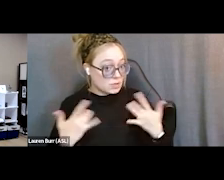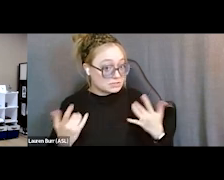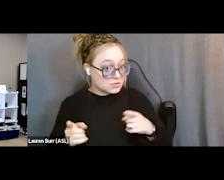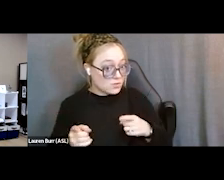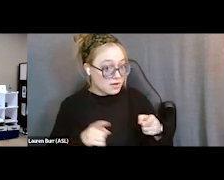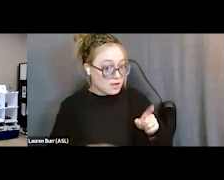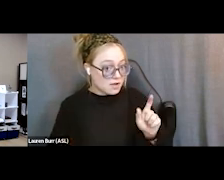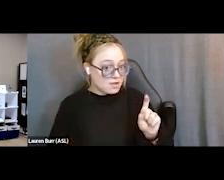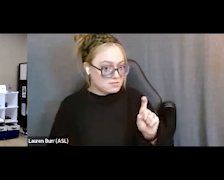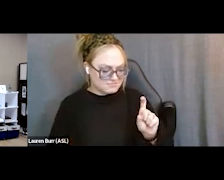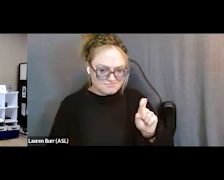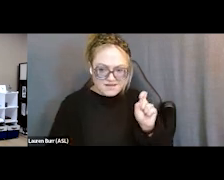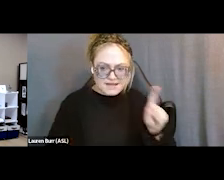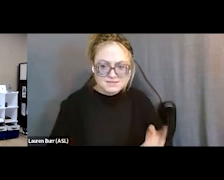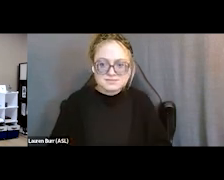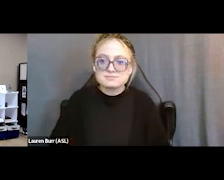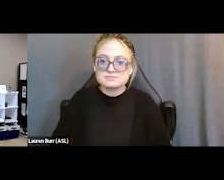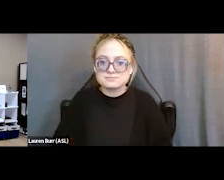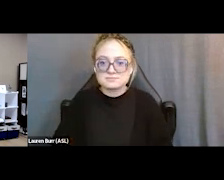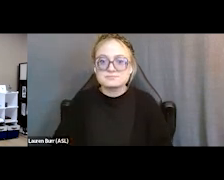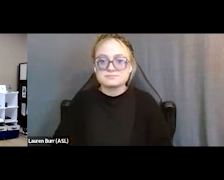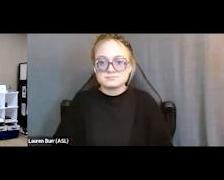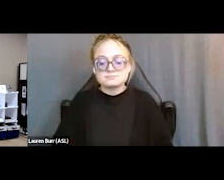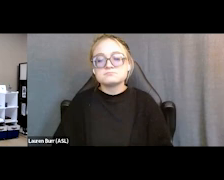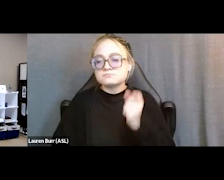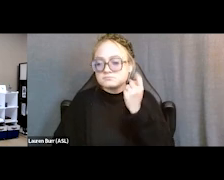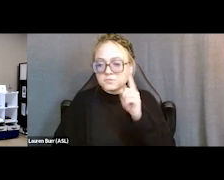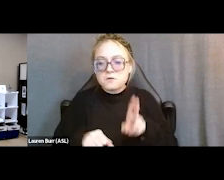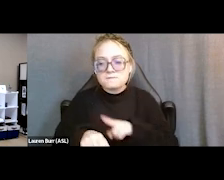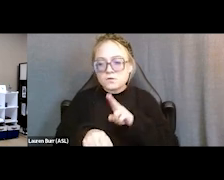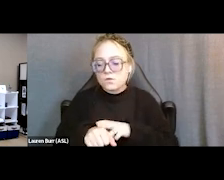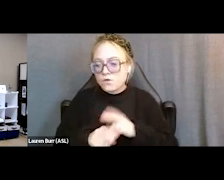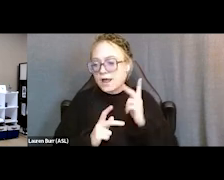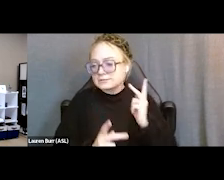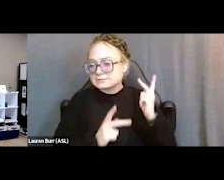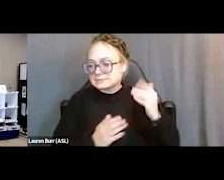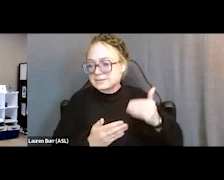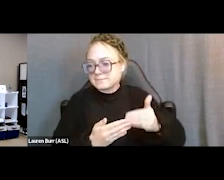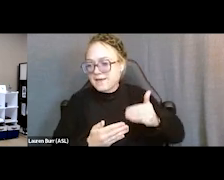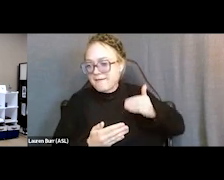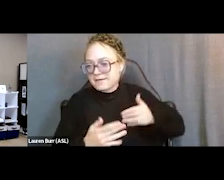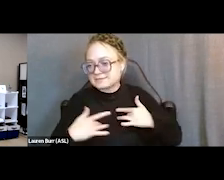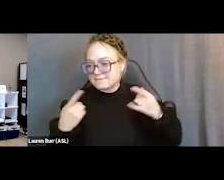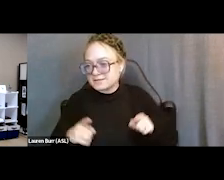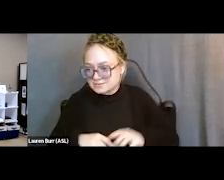Given past events, "of course". So here we're focusing on the fact that all behavior